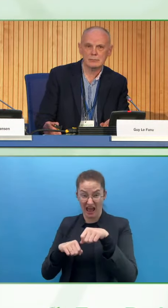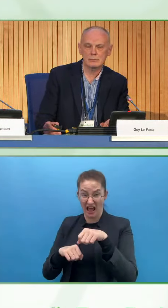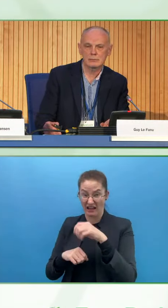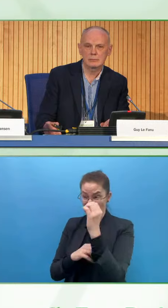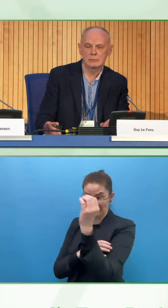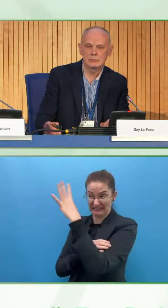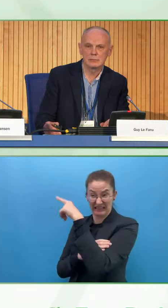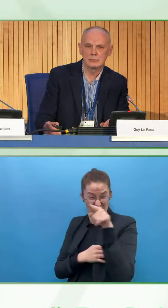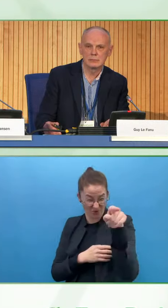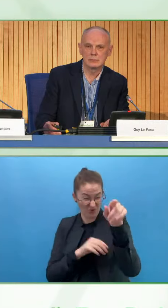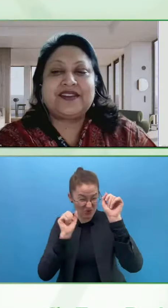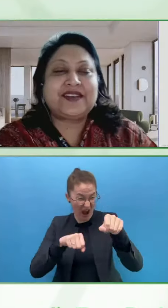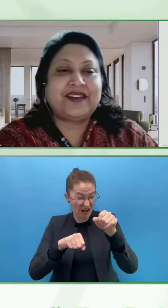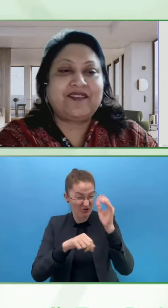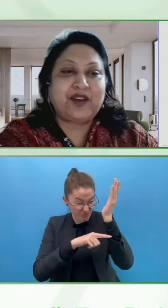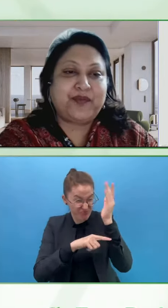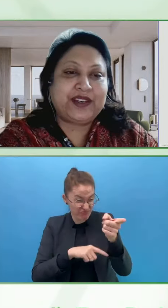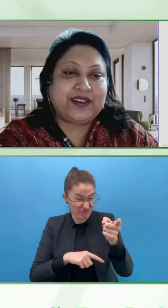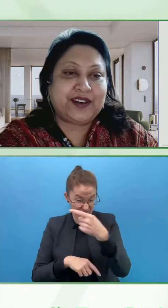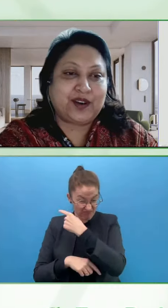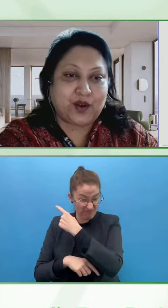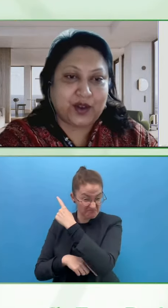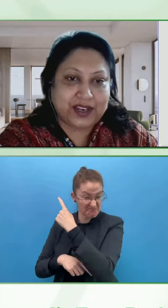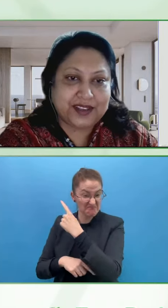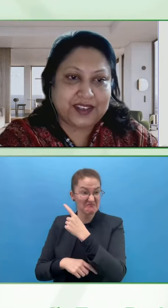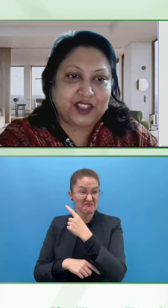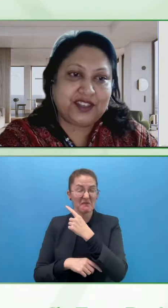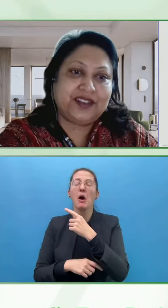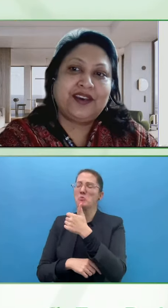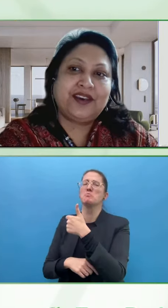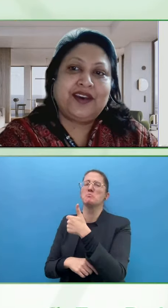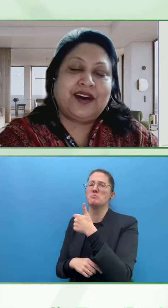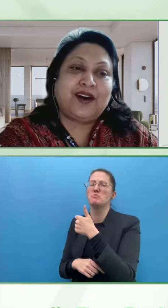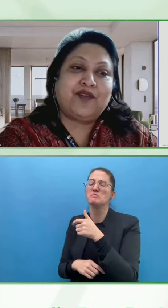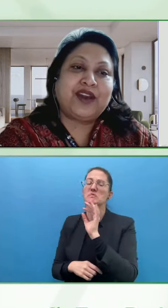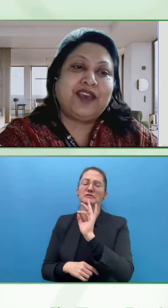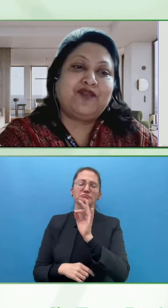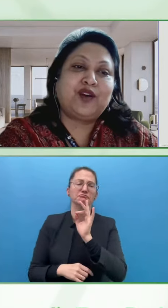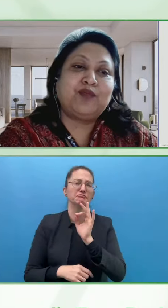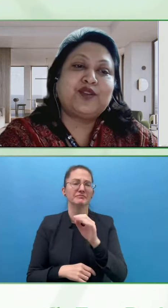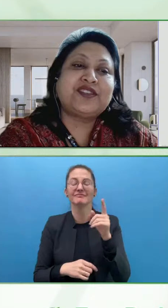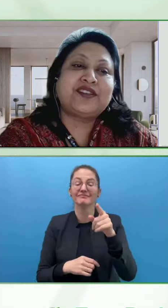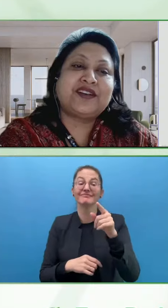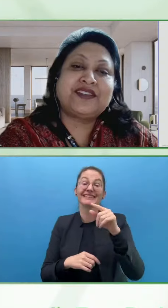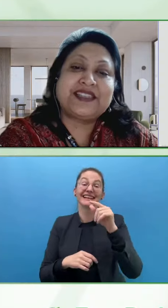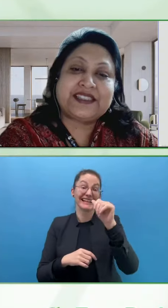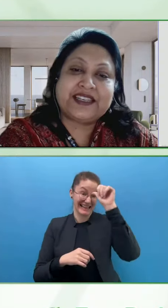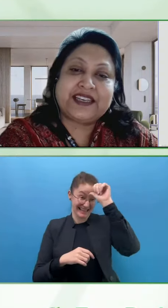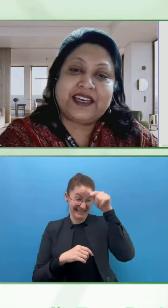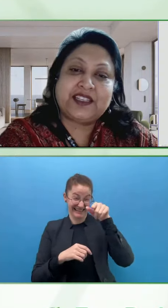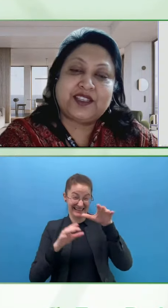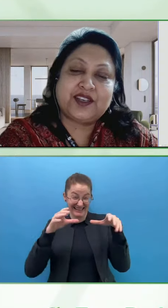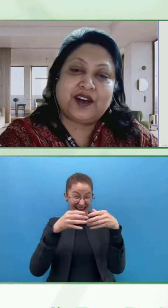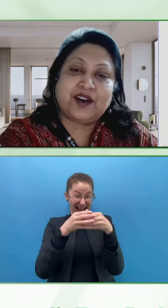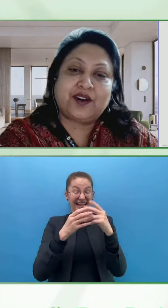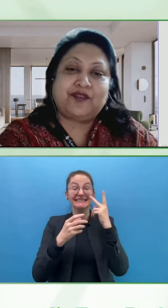Sightsavers India's element of an organisation working for almost 6 decades